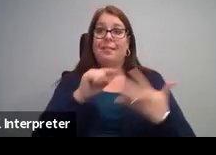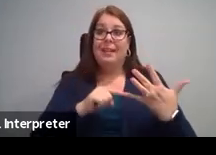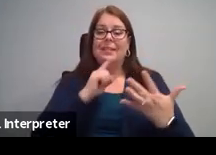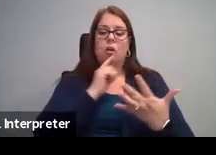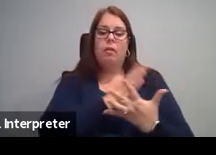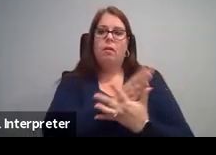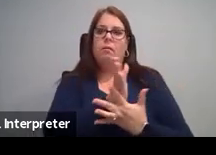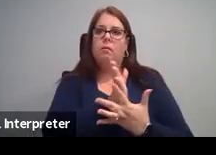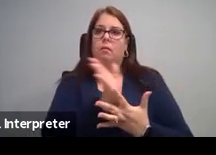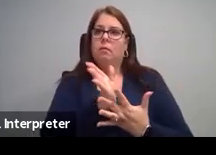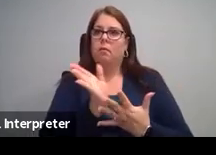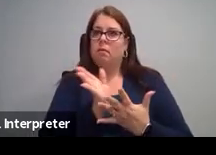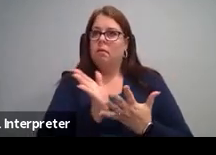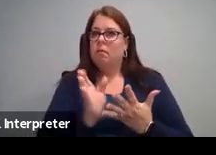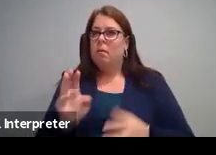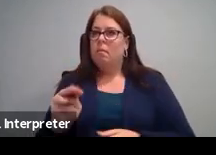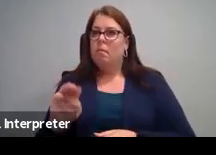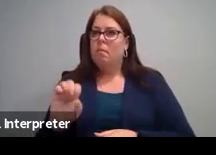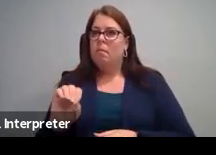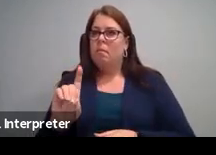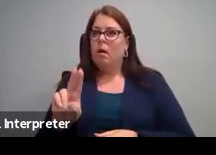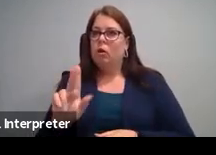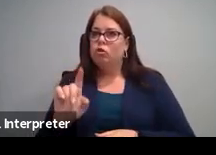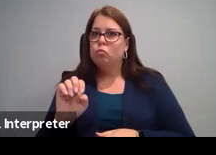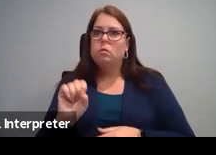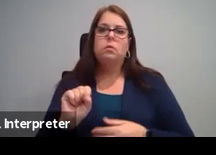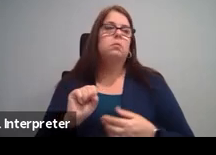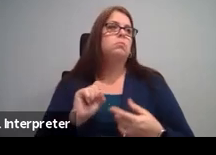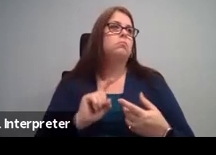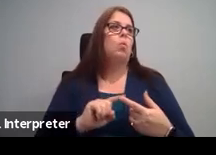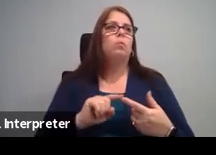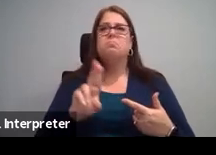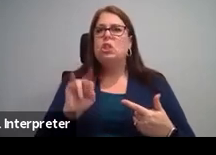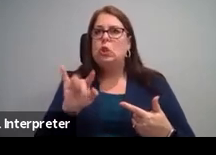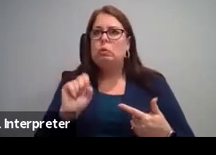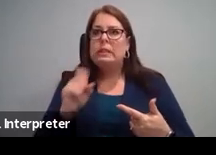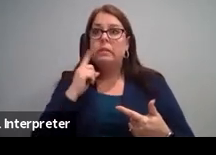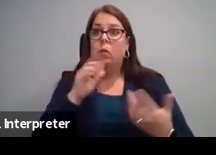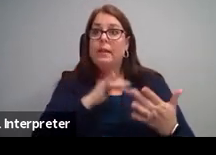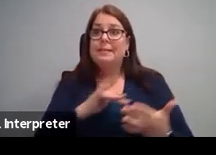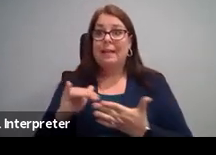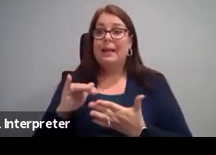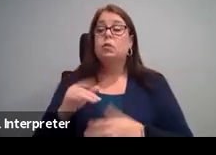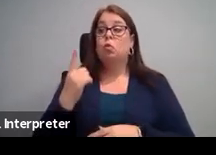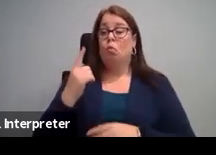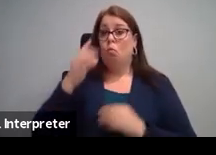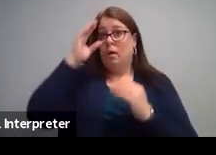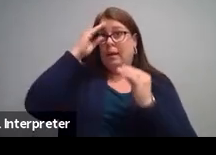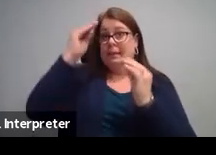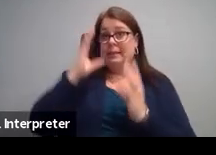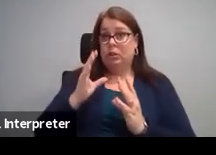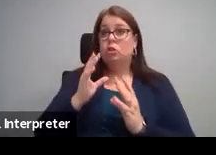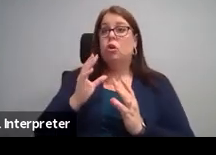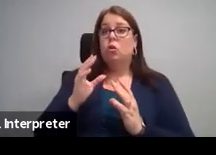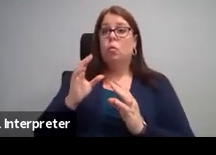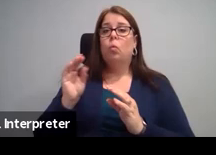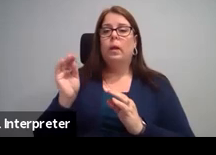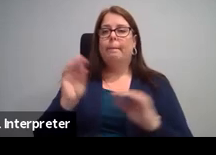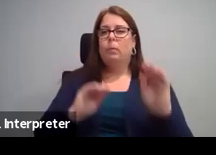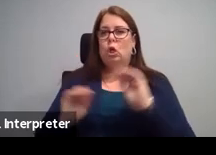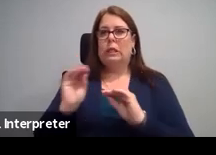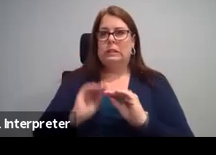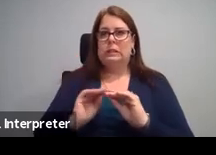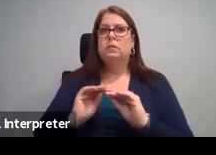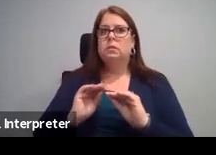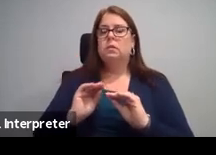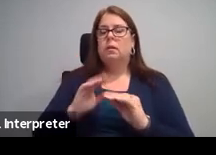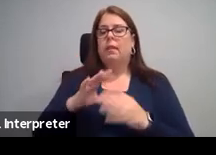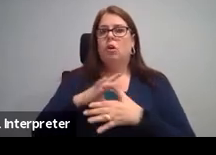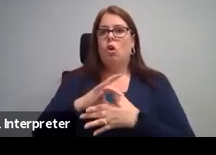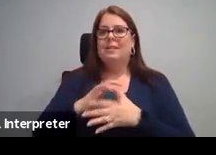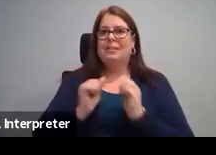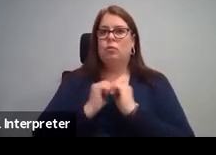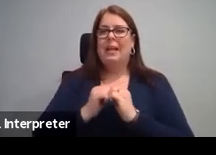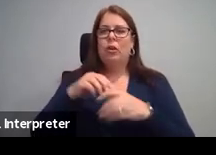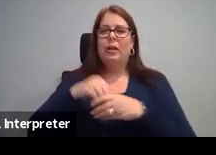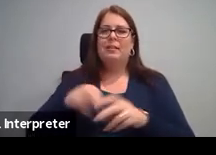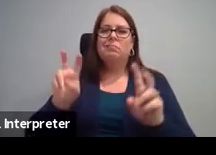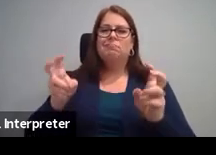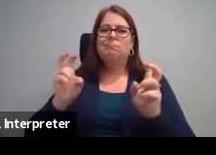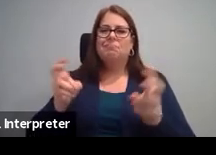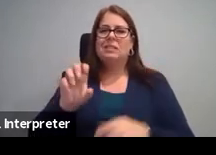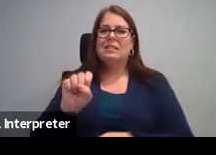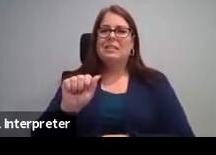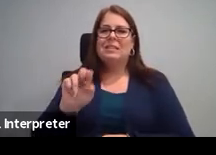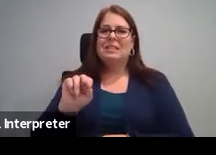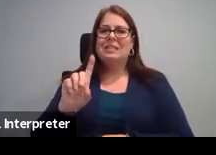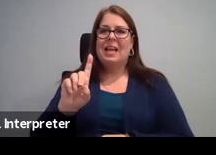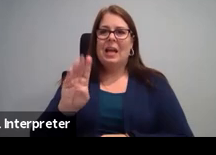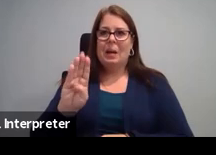Laurie Arnold: Then taking those and having the one teacher begin to put the content together in a sandbox format which Kathy was able to access and then begin to design